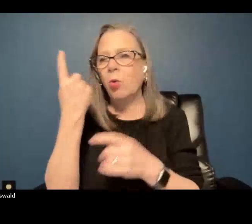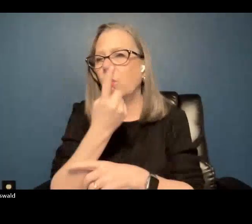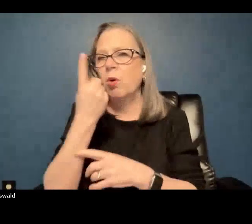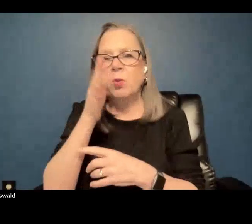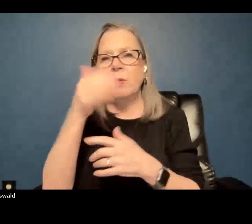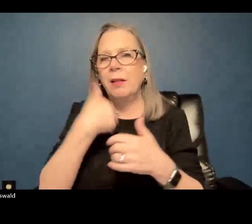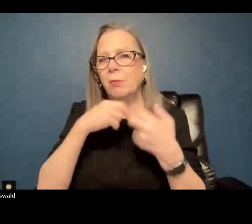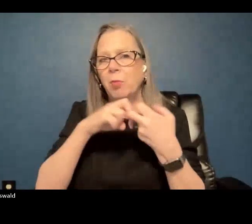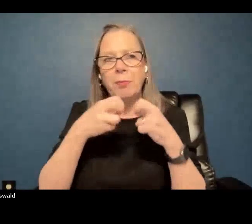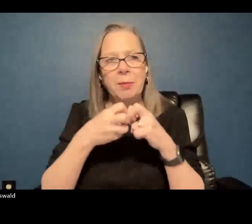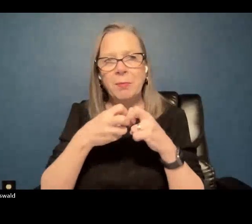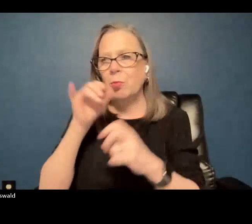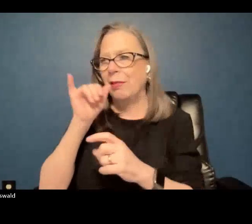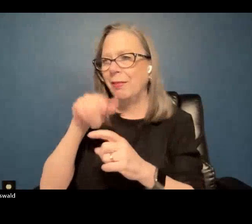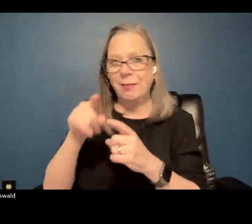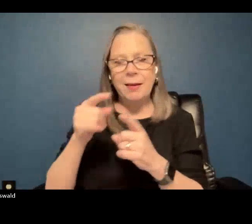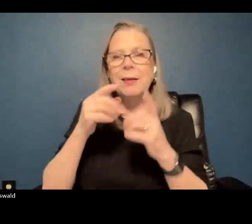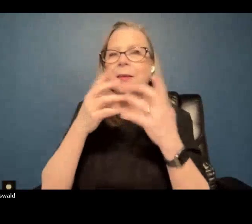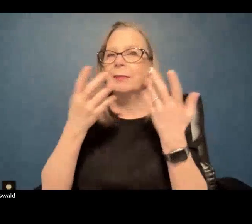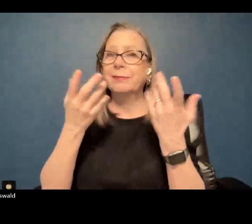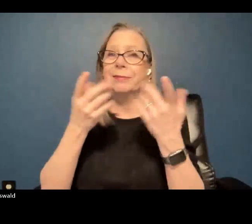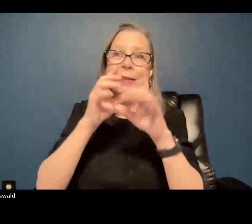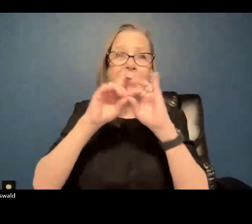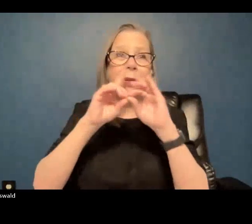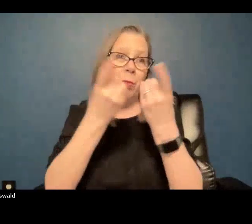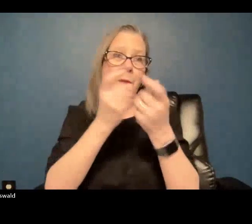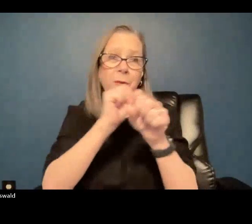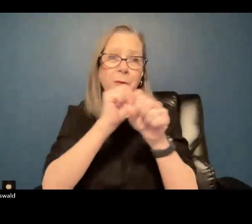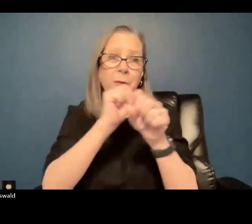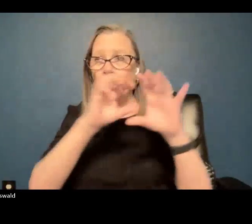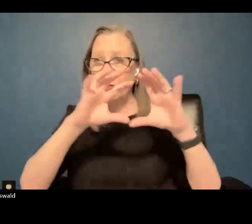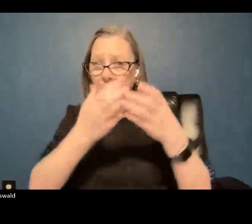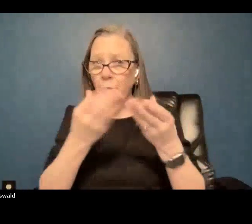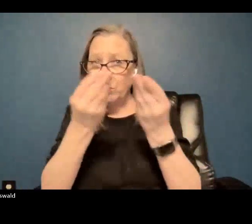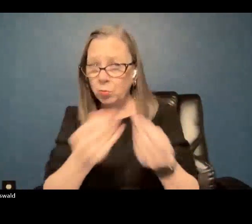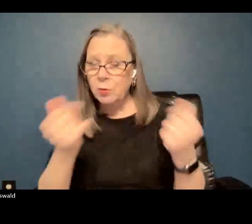the Department of Workforce Solutions that also manages our unemployment program.